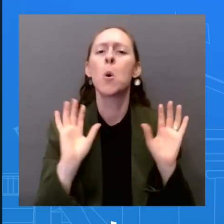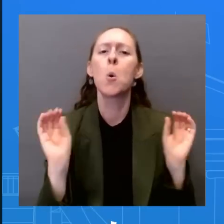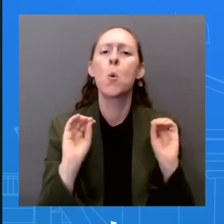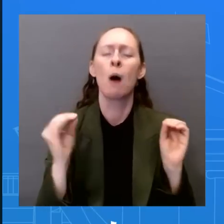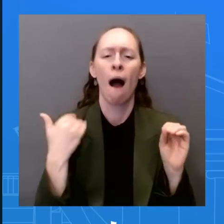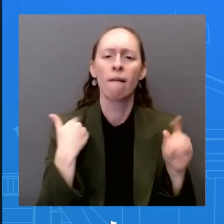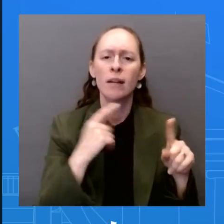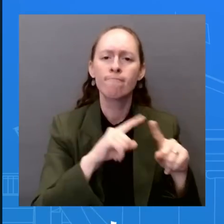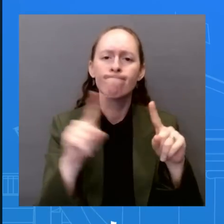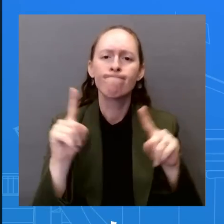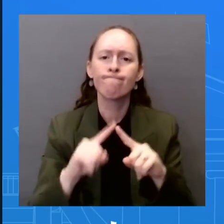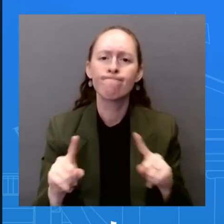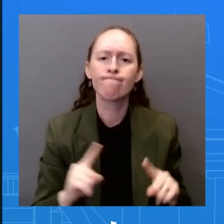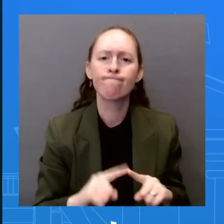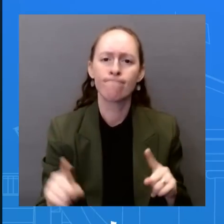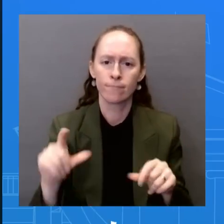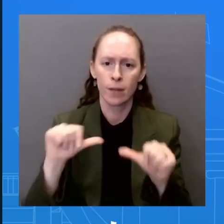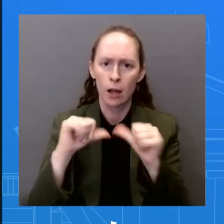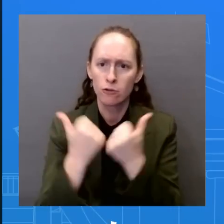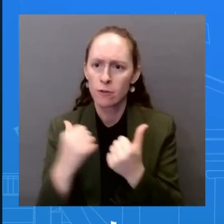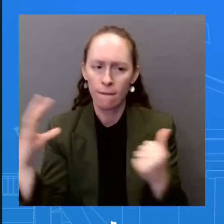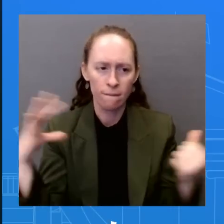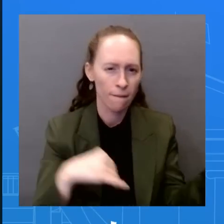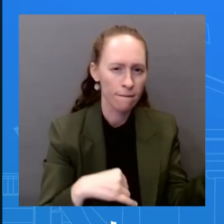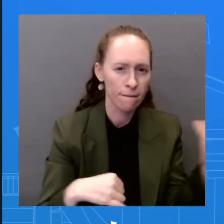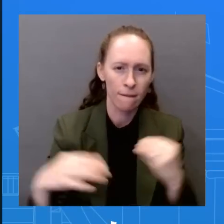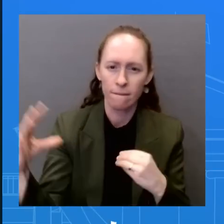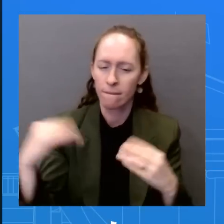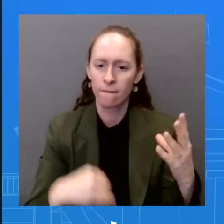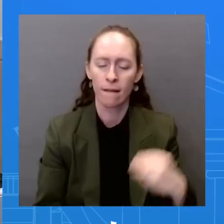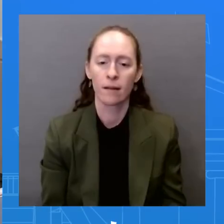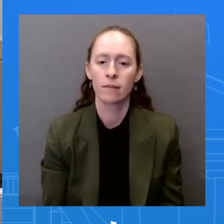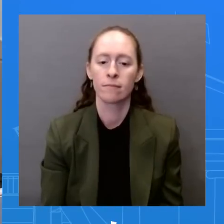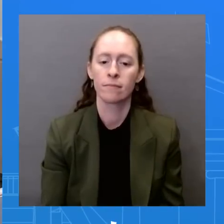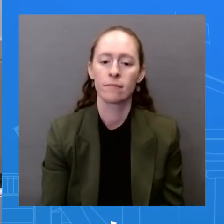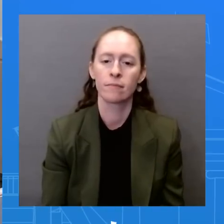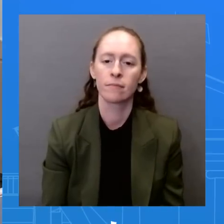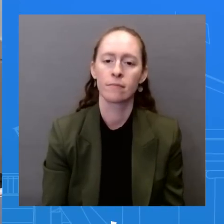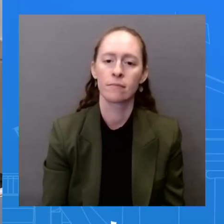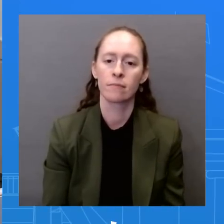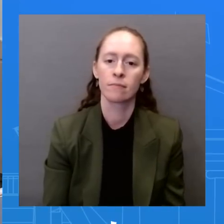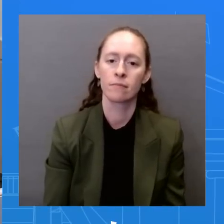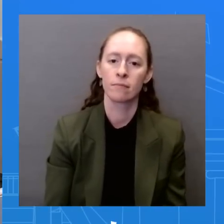this particular report did not include that. The Press: Okay. But -- so in the last week or so, we've heard the President calling elected